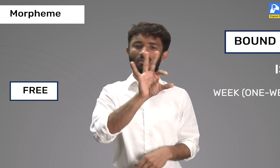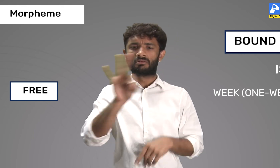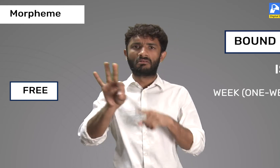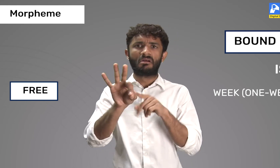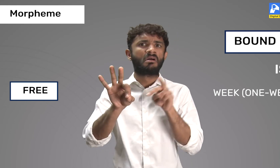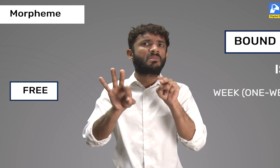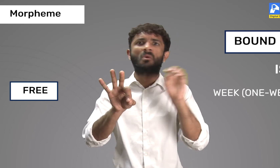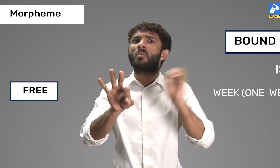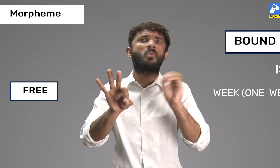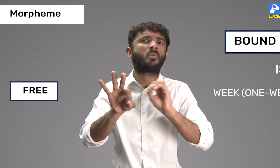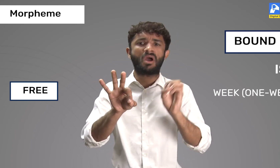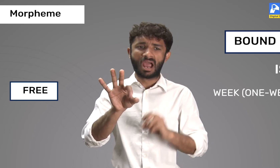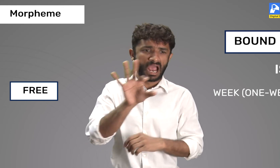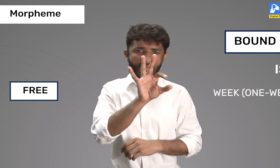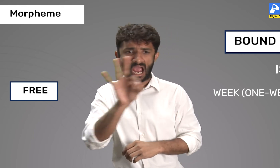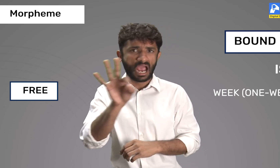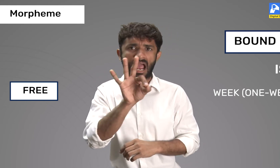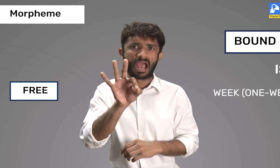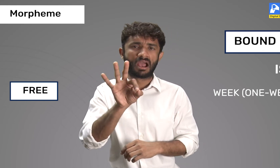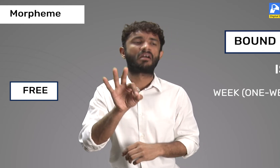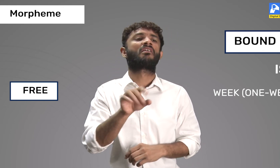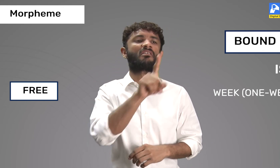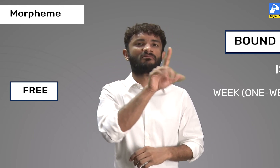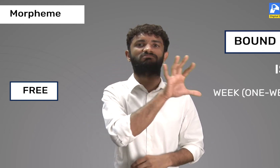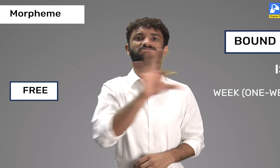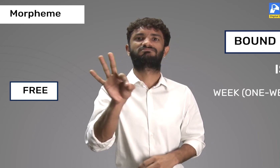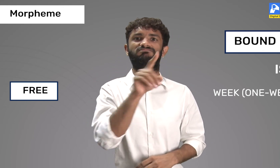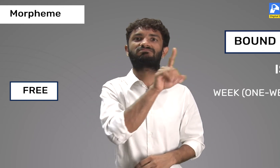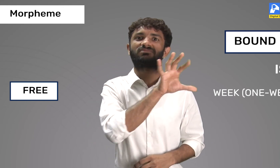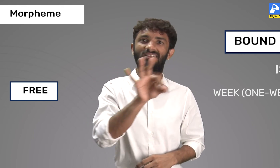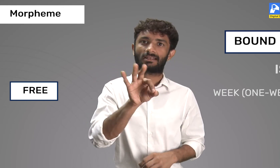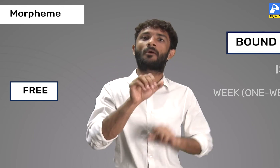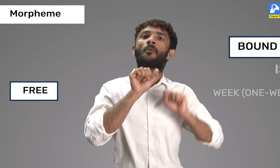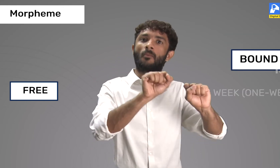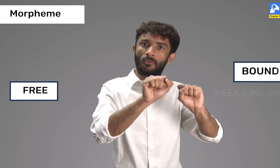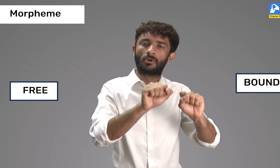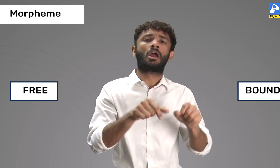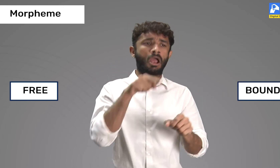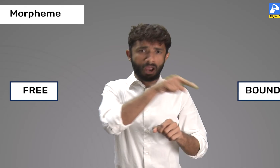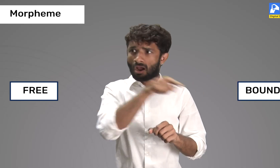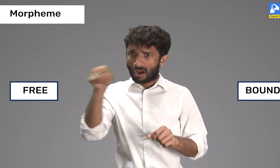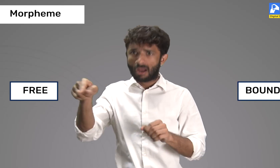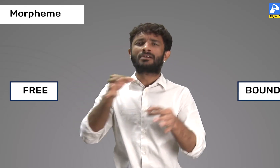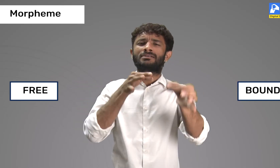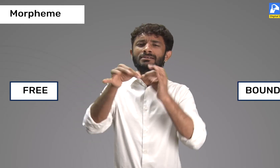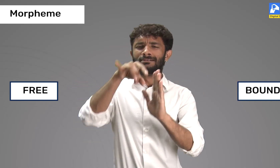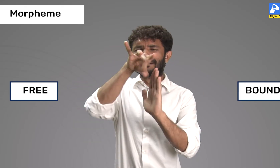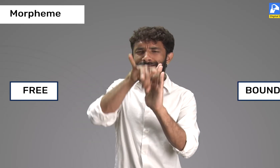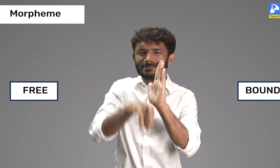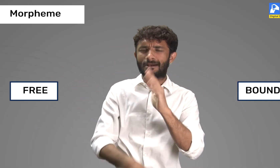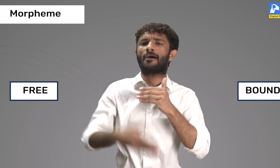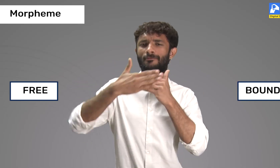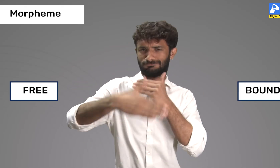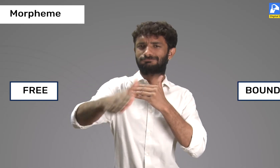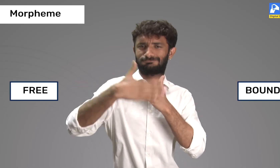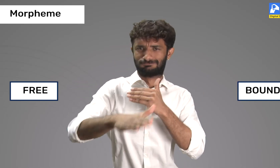while the latter sign does not. I will elaborate on these further.